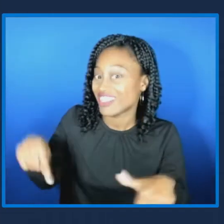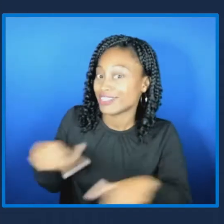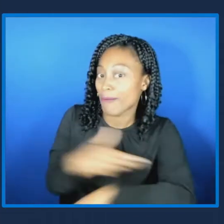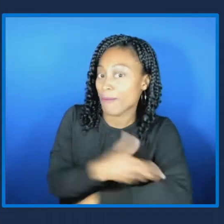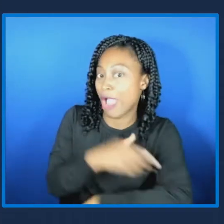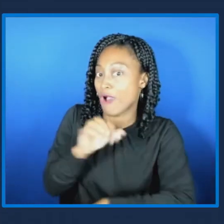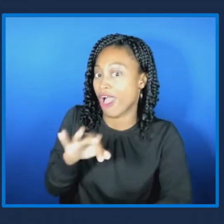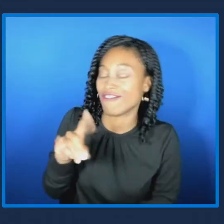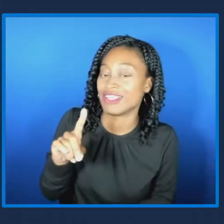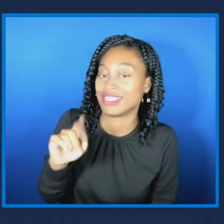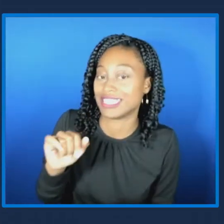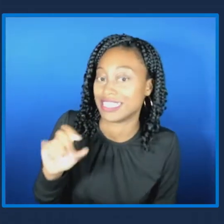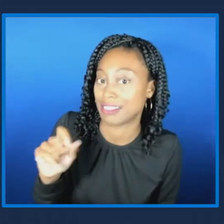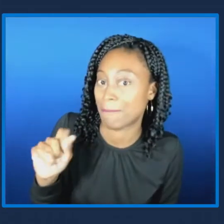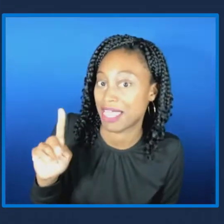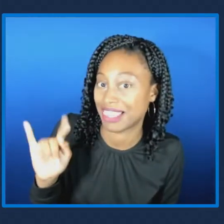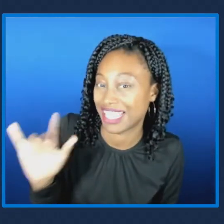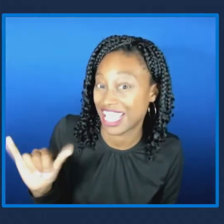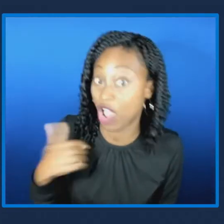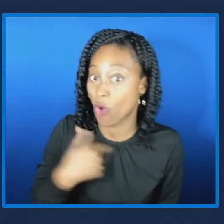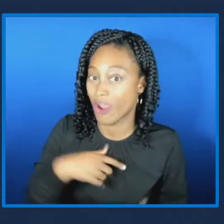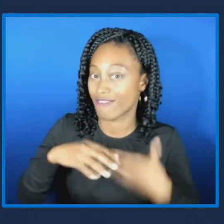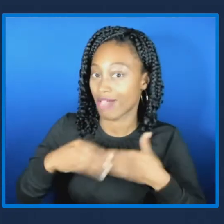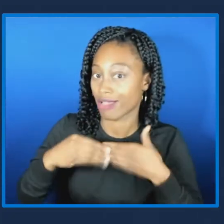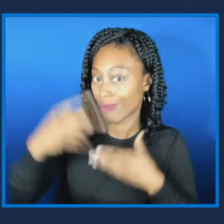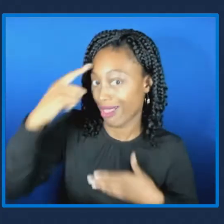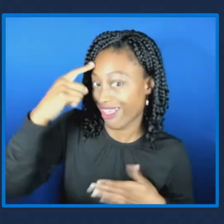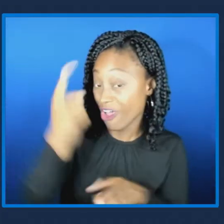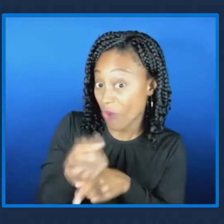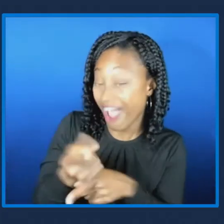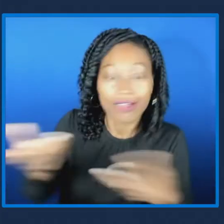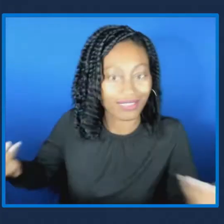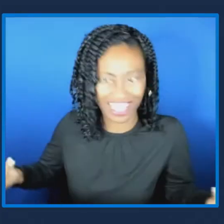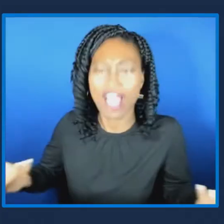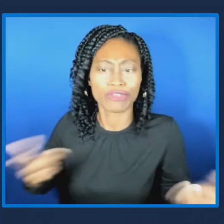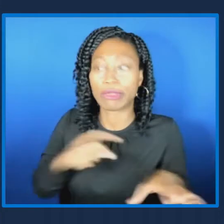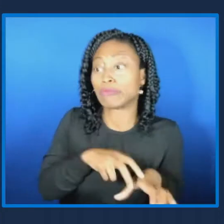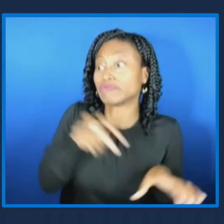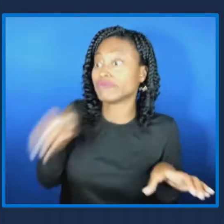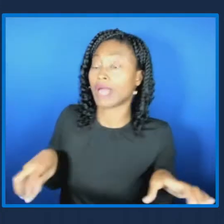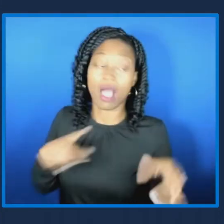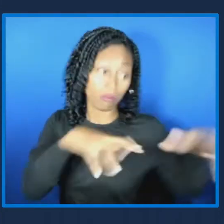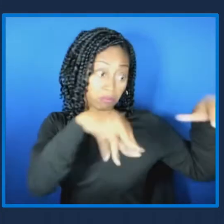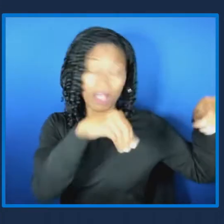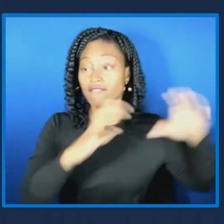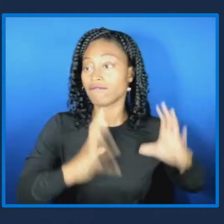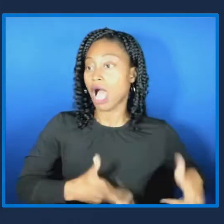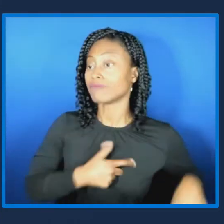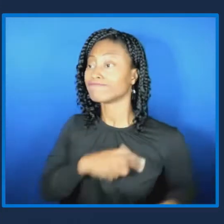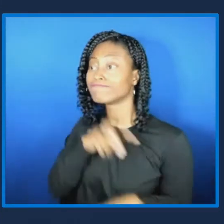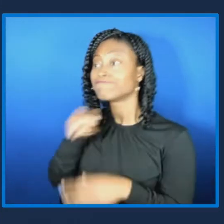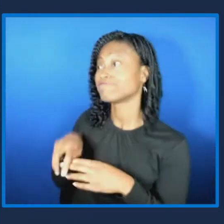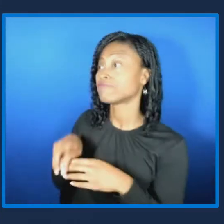How flexible are we that you can hop over to a coffee shop when the power goes out, disability is a strength.